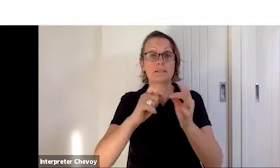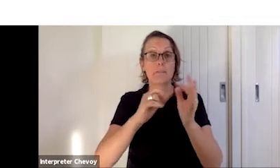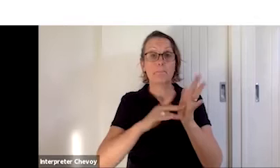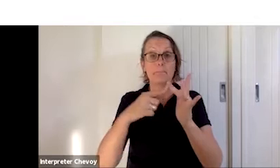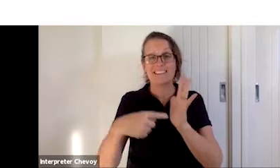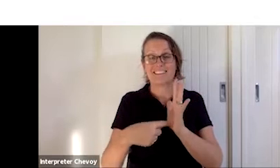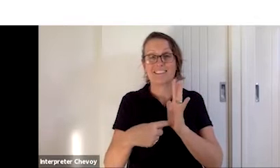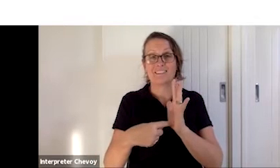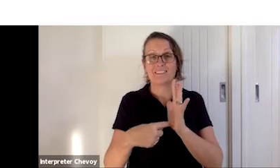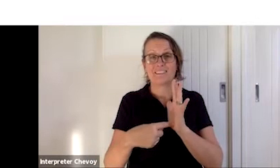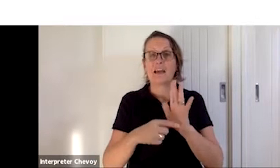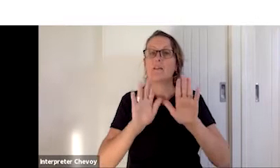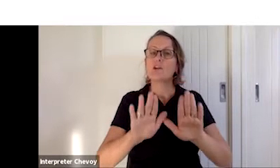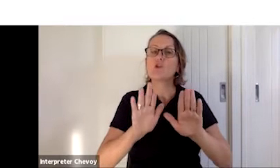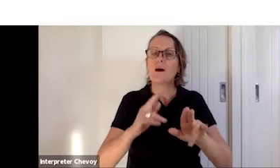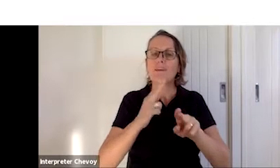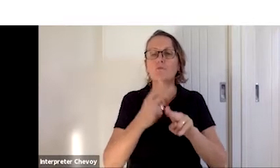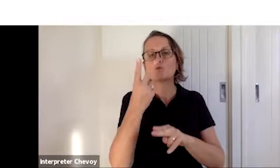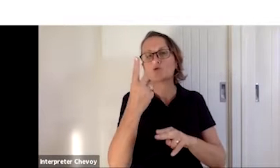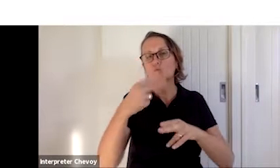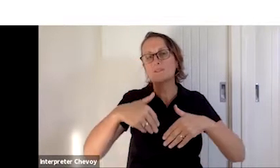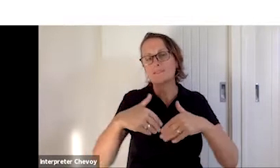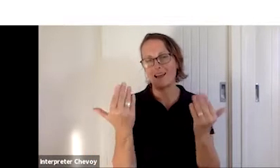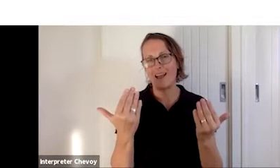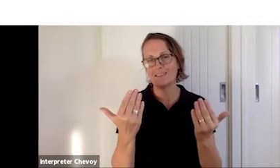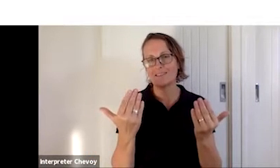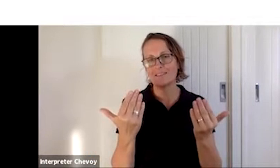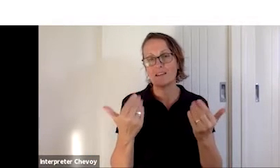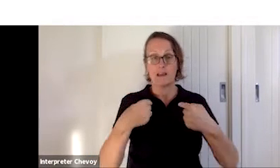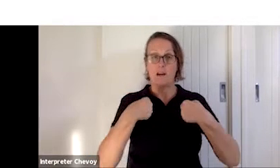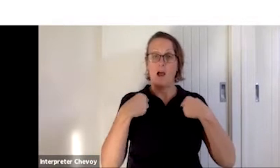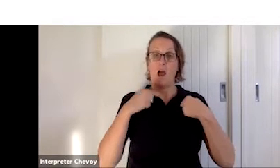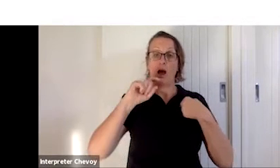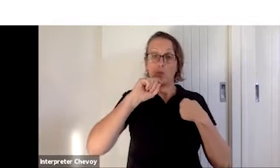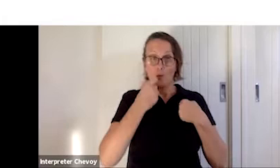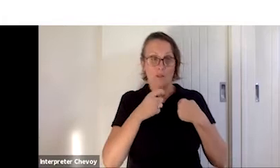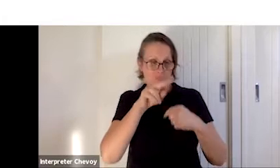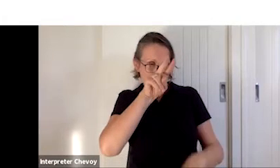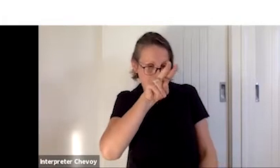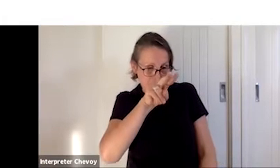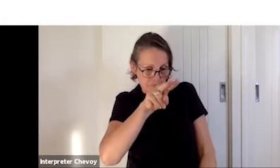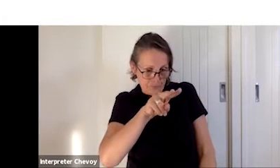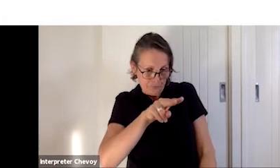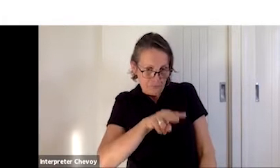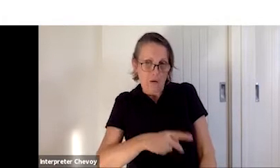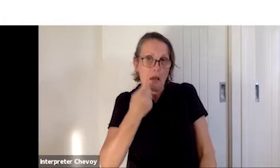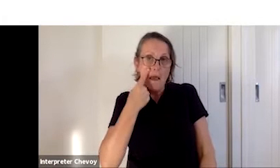is around two working days for people such as myself who go in and process your registration.